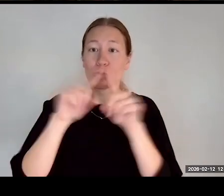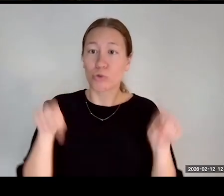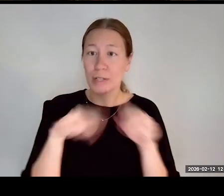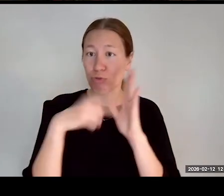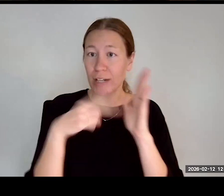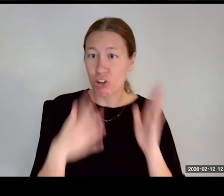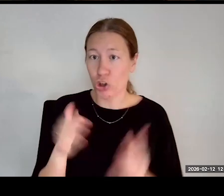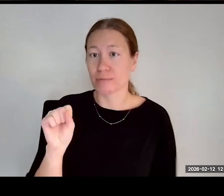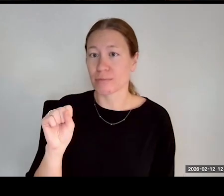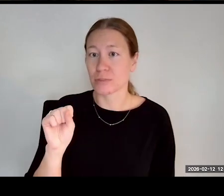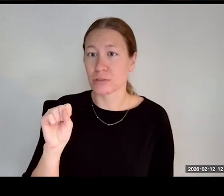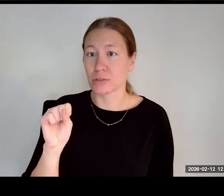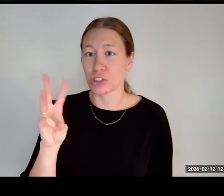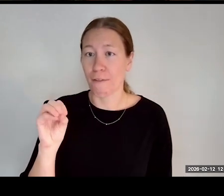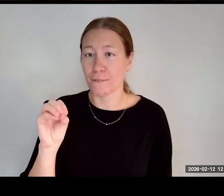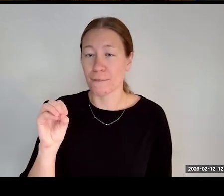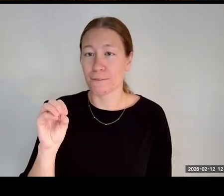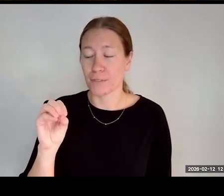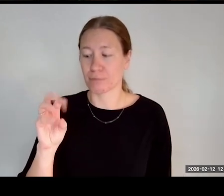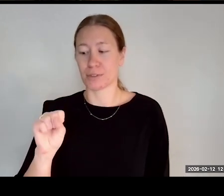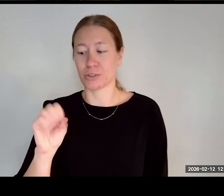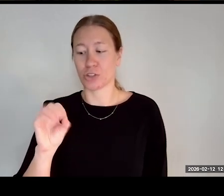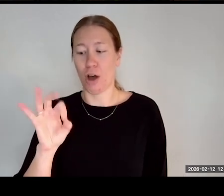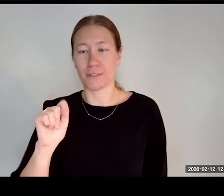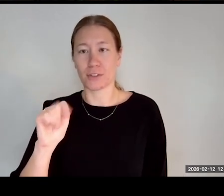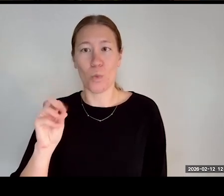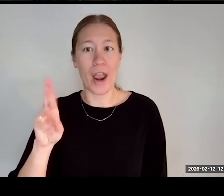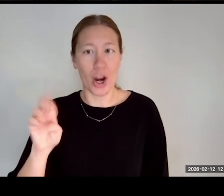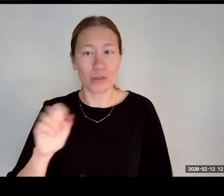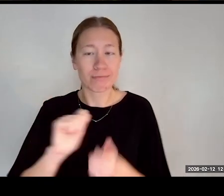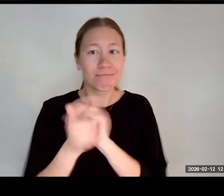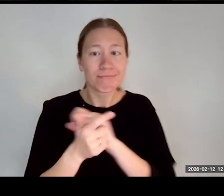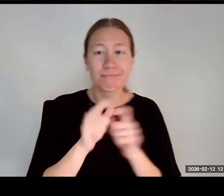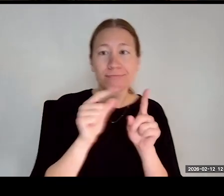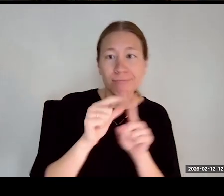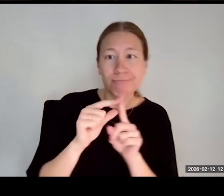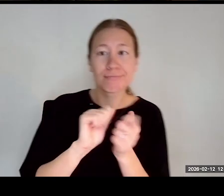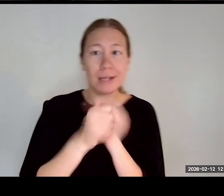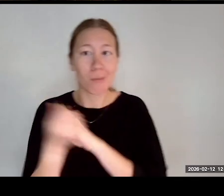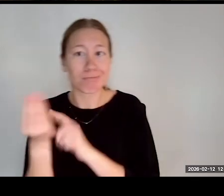which essentially converts text to speech or reads things aloud. It can be dictation or voice control software